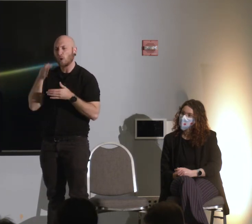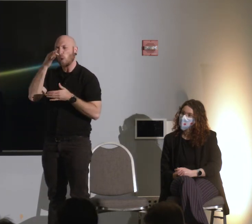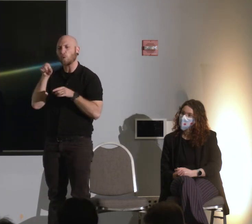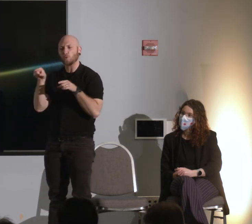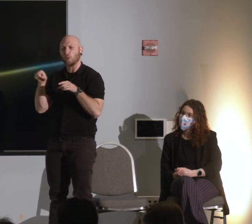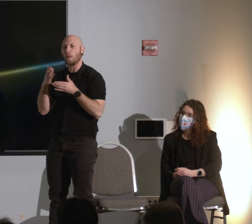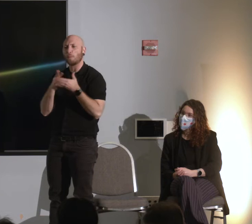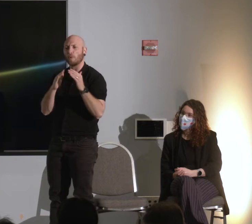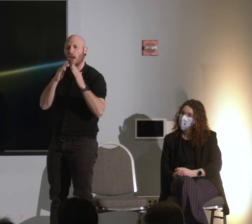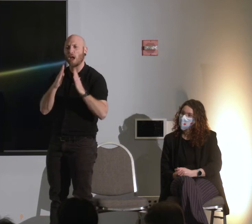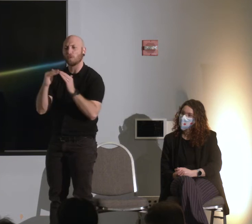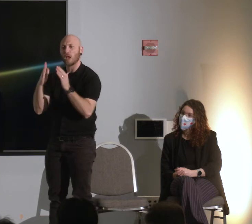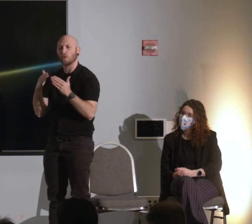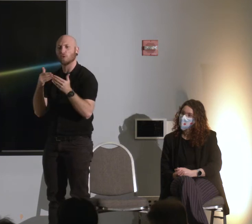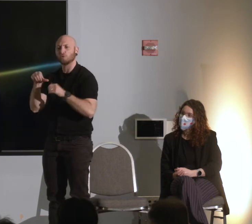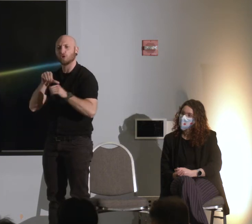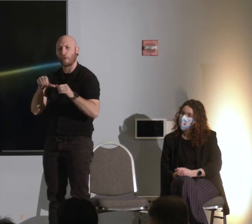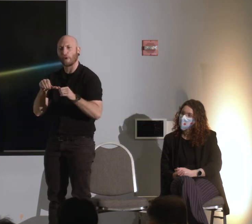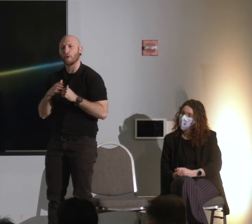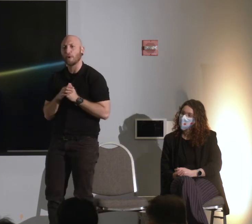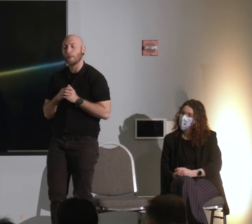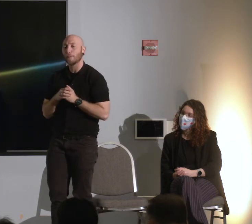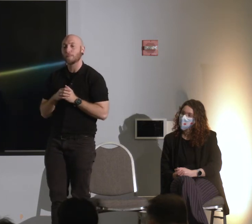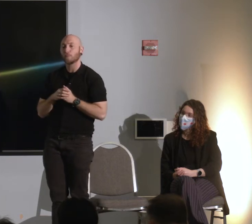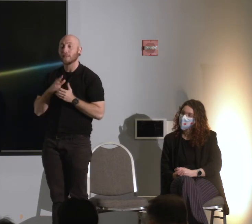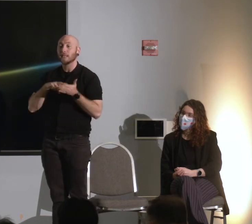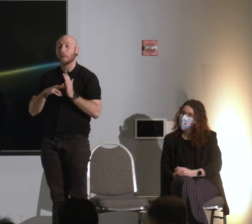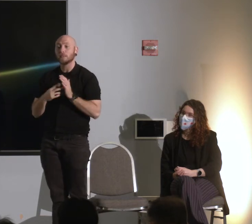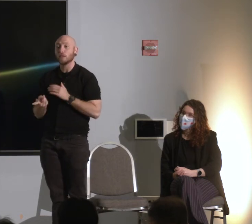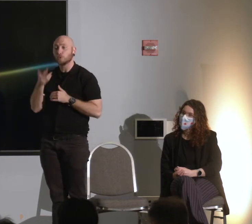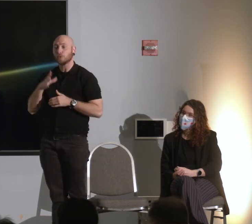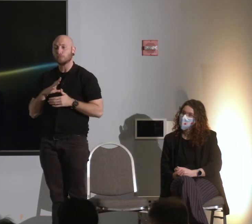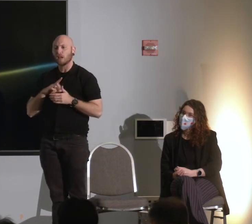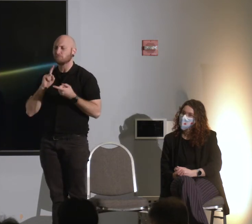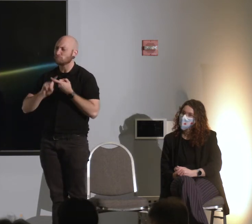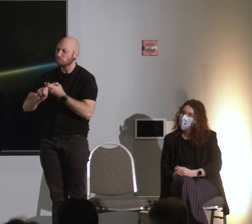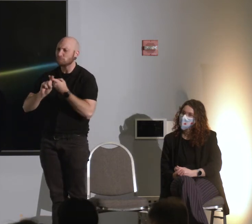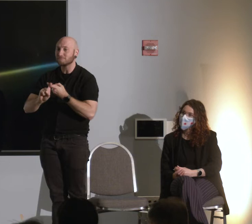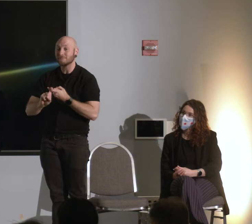The Olsteads moved to Boston also cemented the friendship of the two men and that of their wives and children.